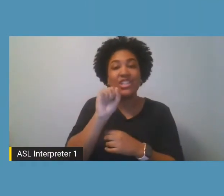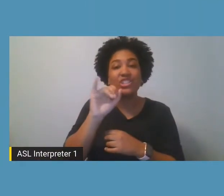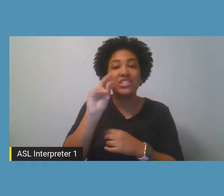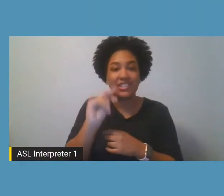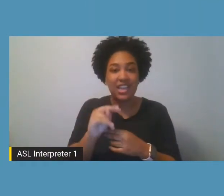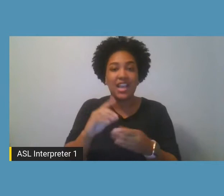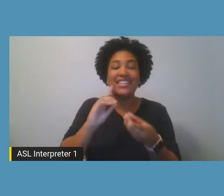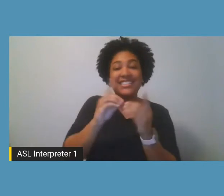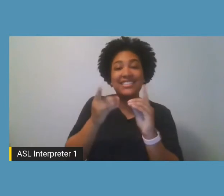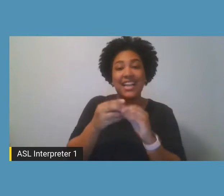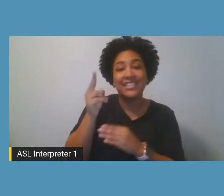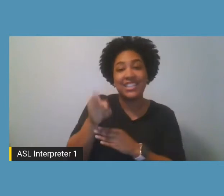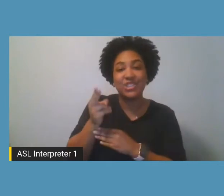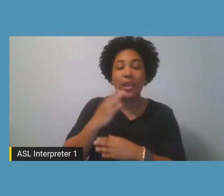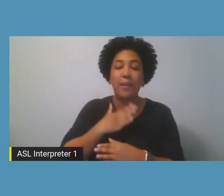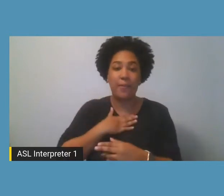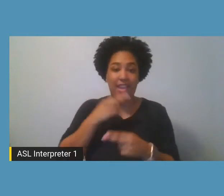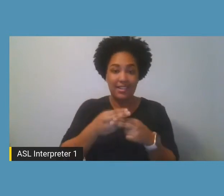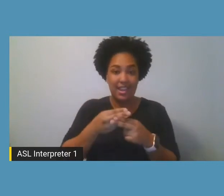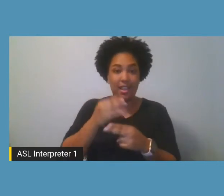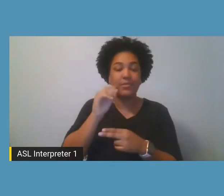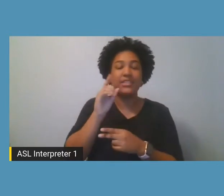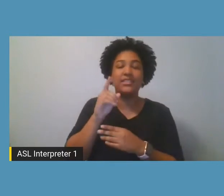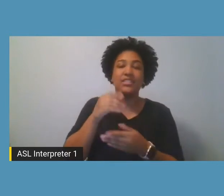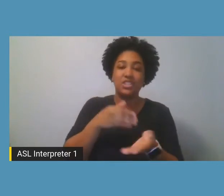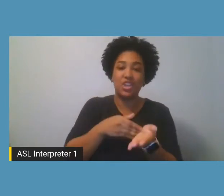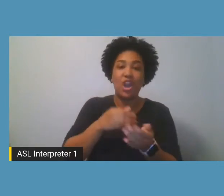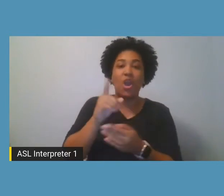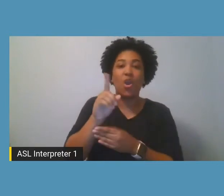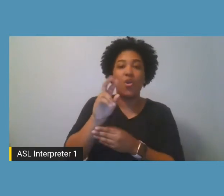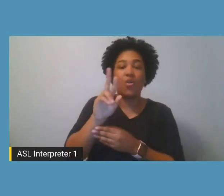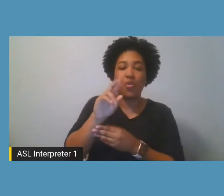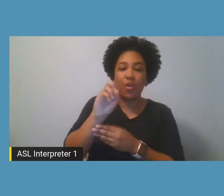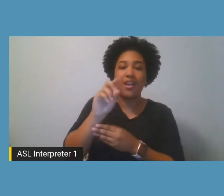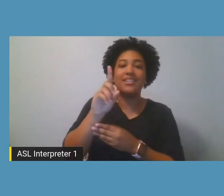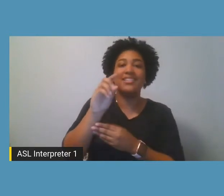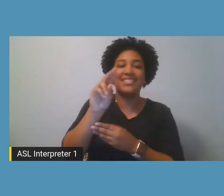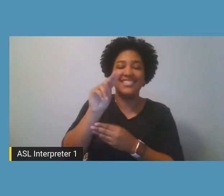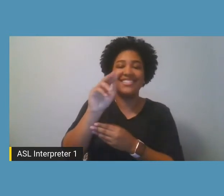and my name is Doctor Rhonda Jones. I am a community duty archivist and public historian